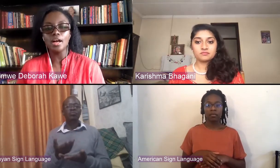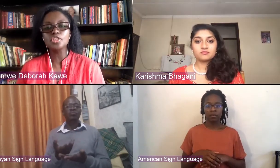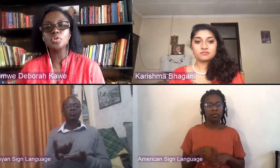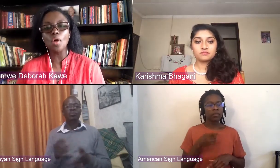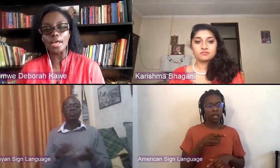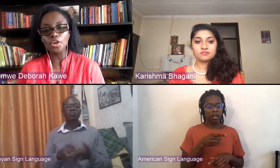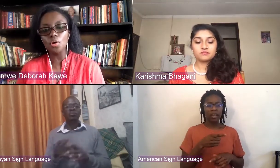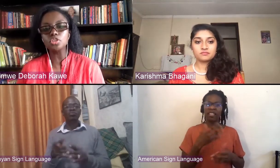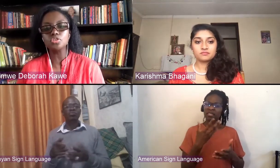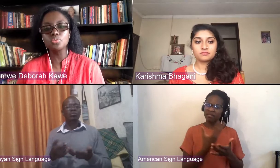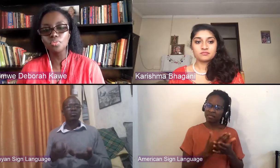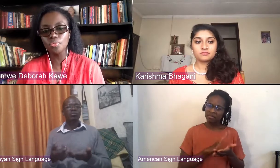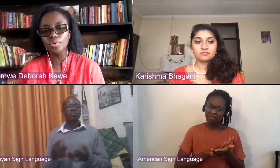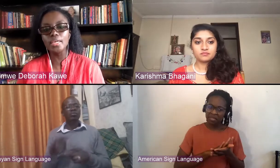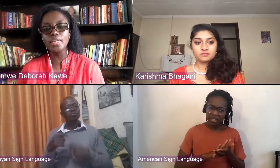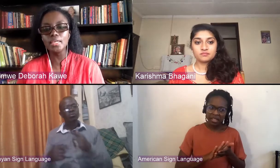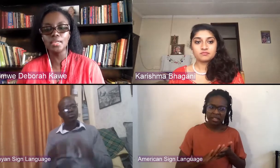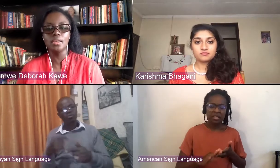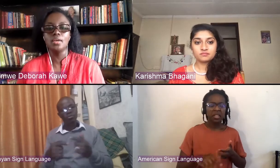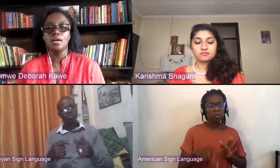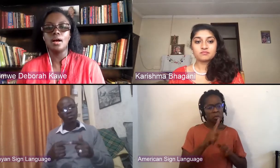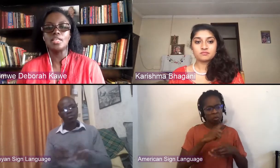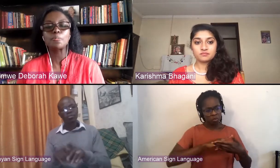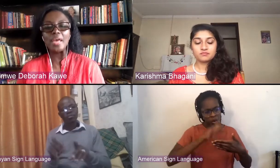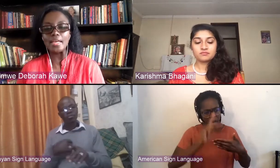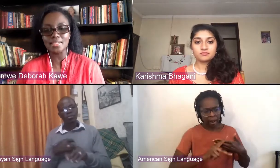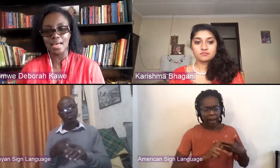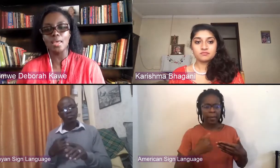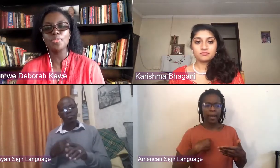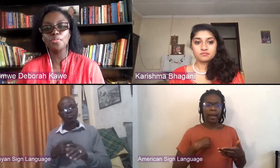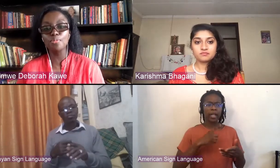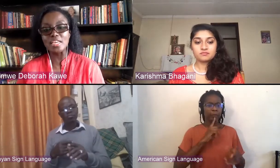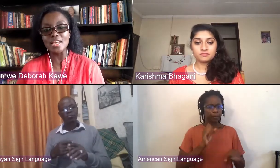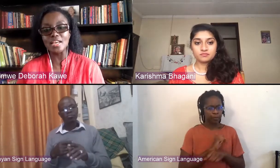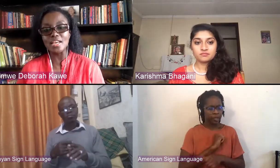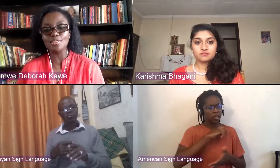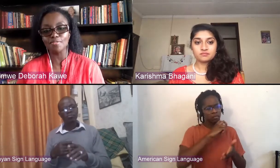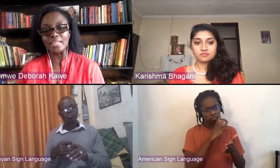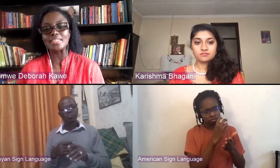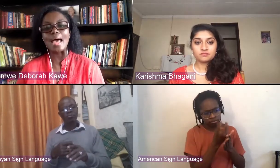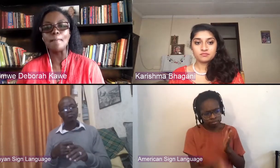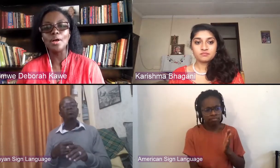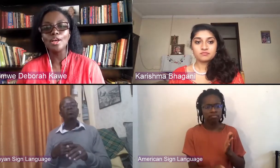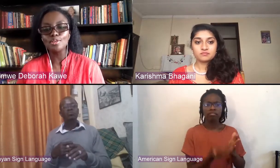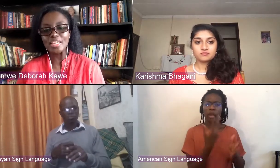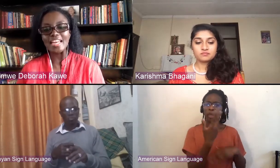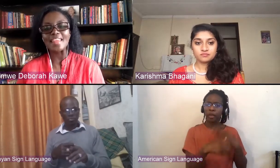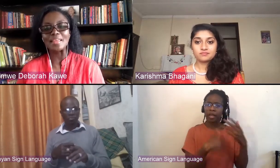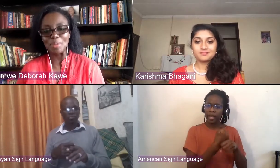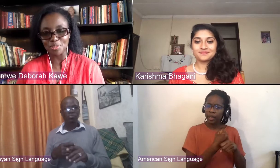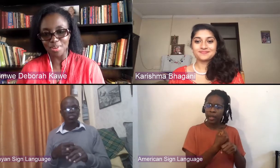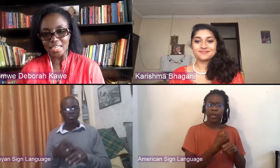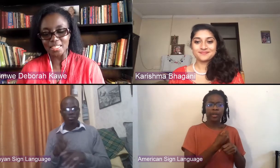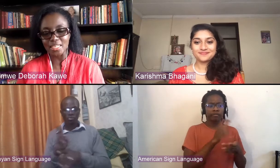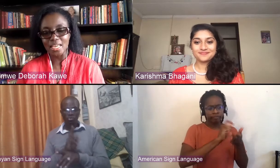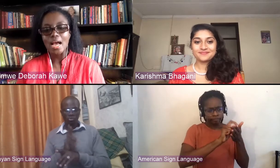And so I got to really spend time three years of my time doing nothing but write.